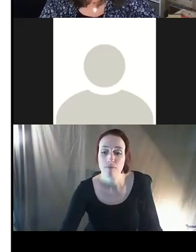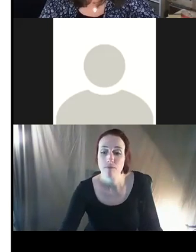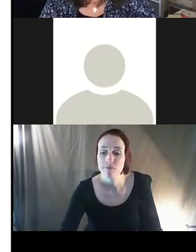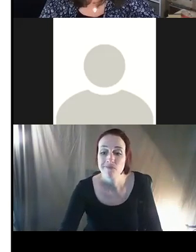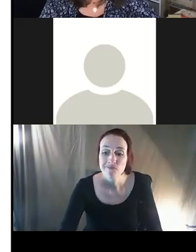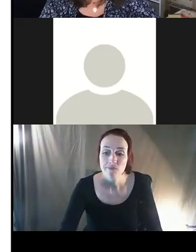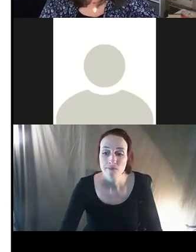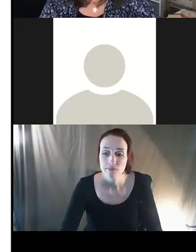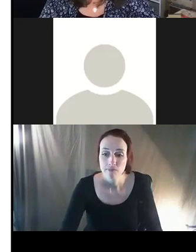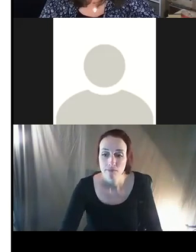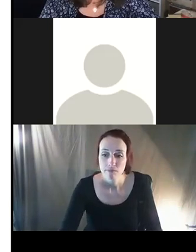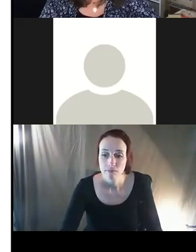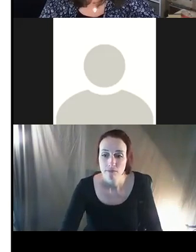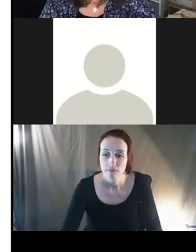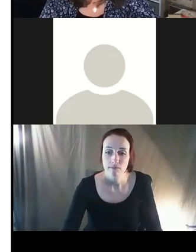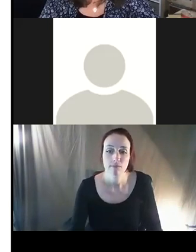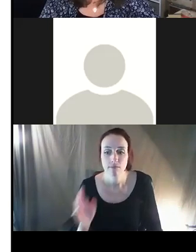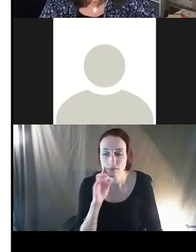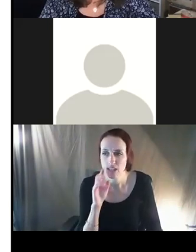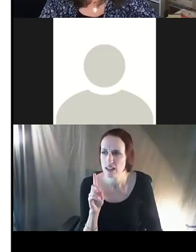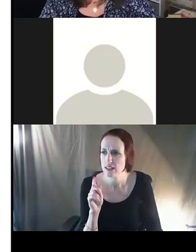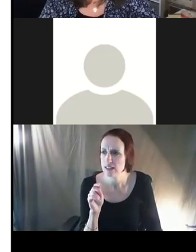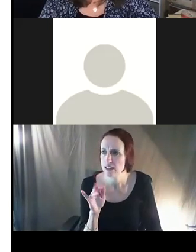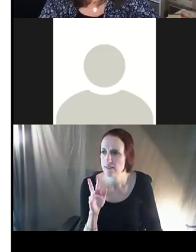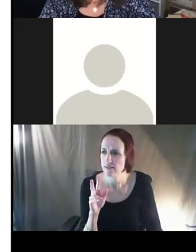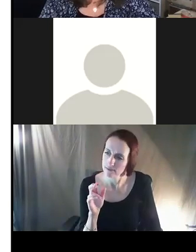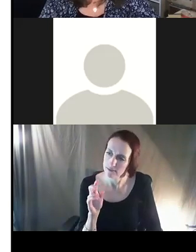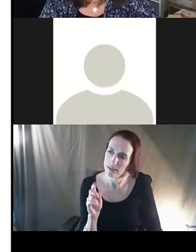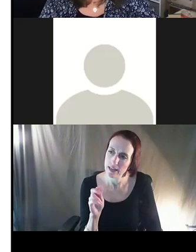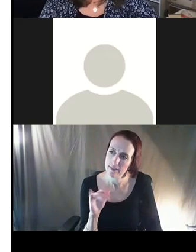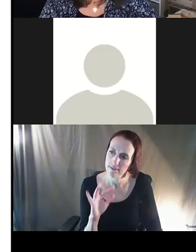I believe it was from a David.